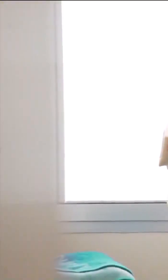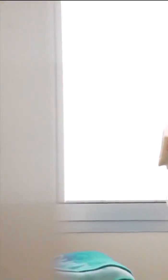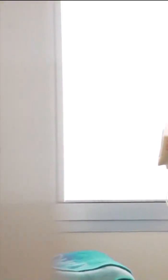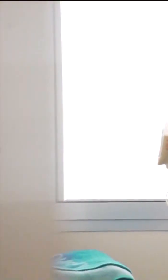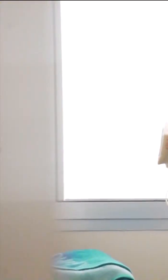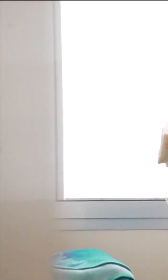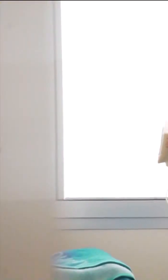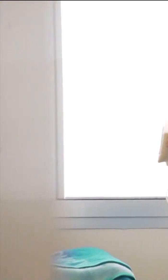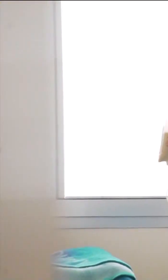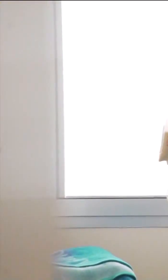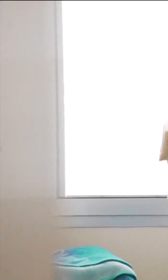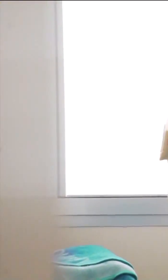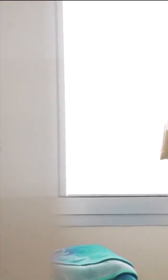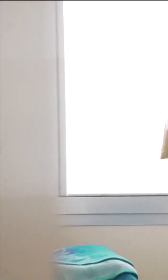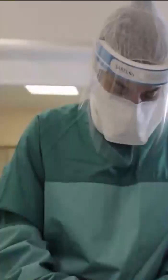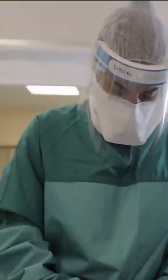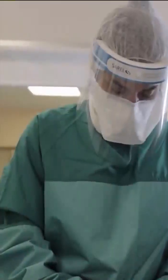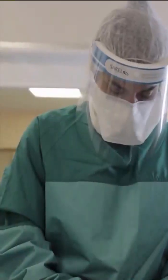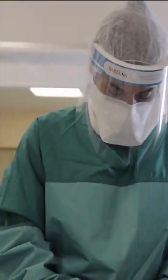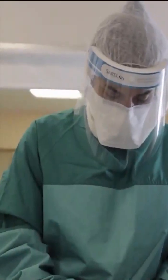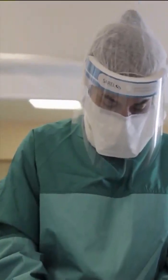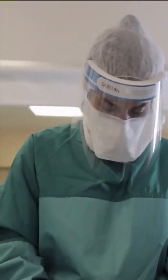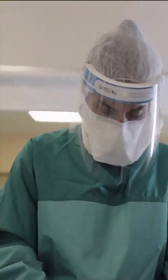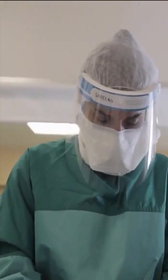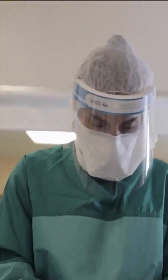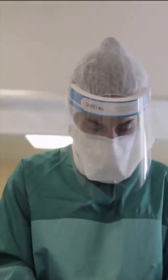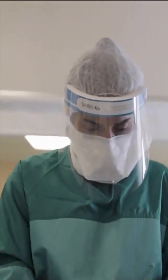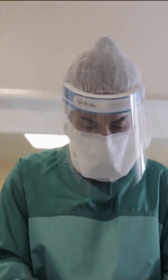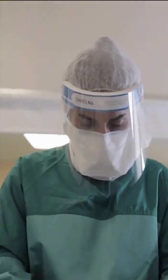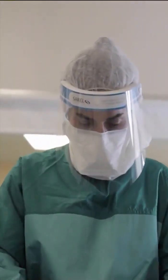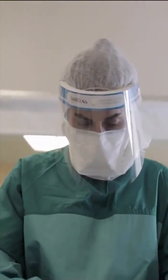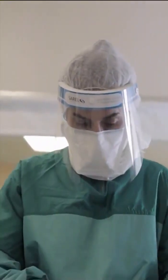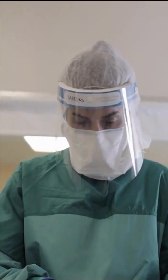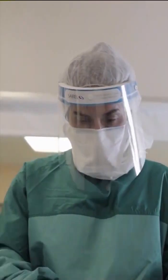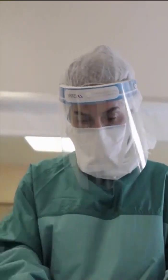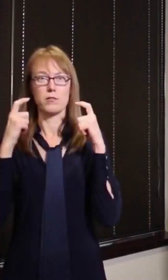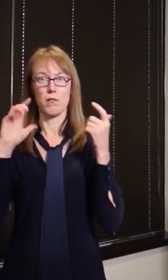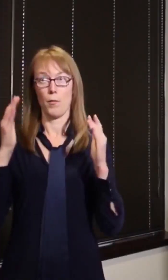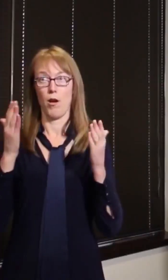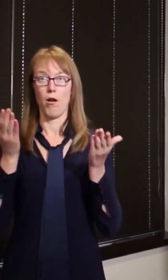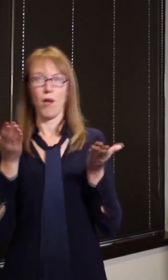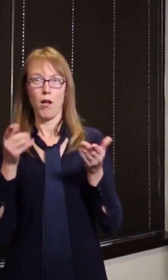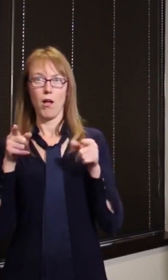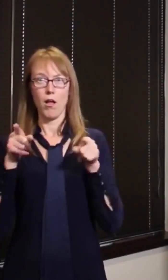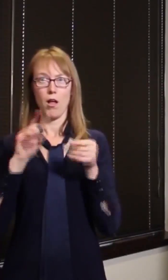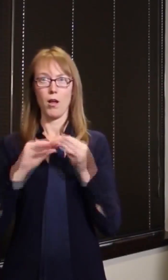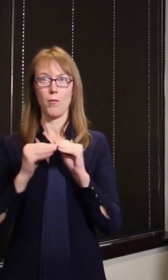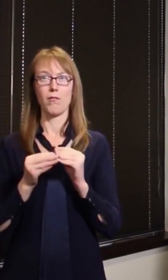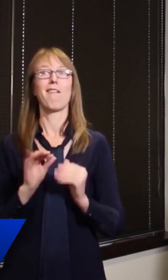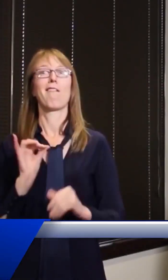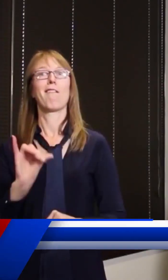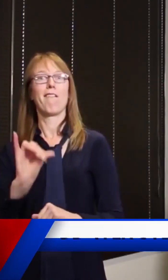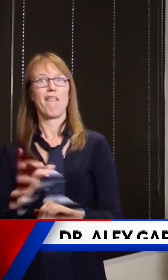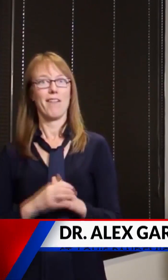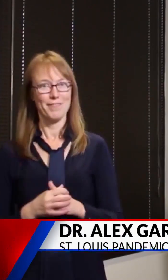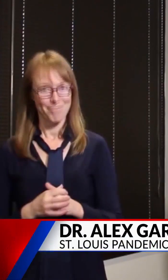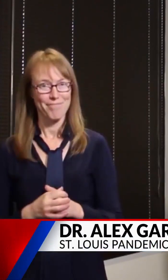COUNTY YESTERDAY. REGIONAL COVID HOSPITALIZATIONS ARE CREEPING UP. 247 CONFIRMED AND